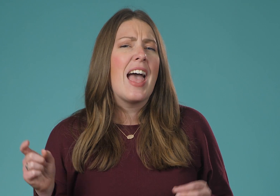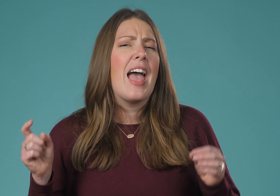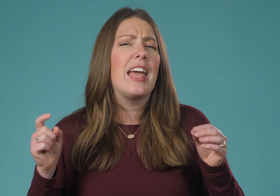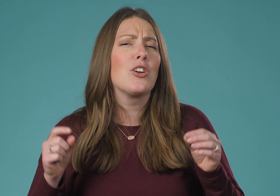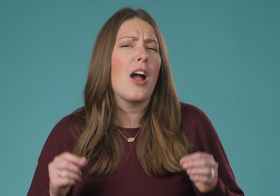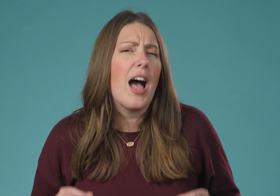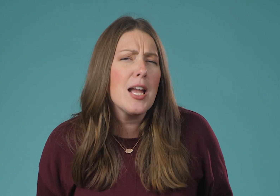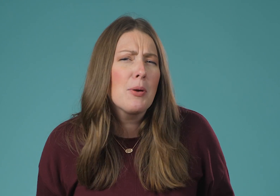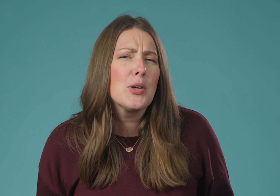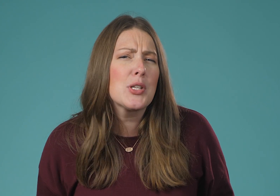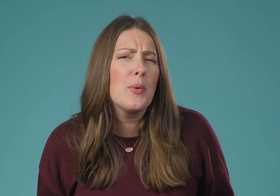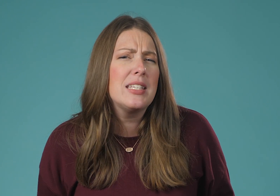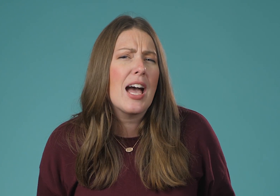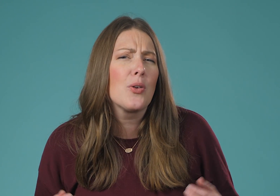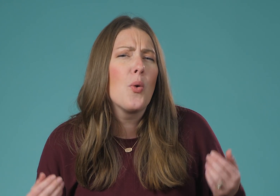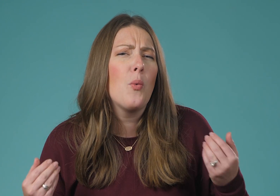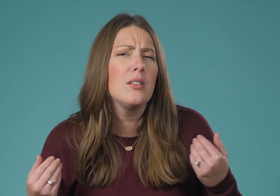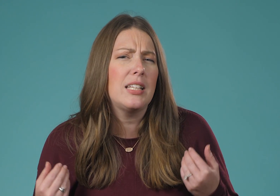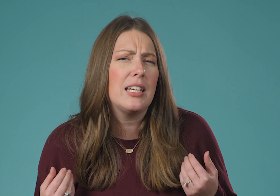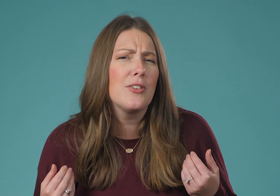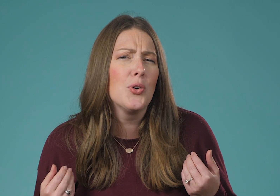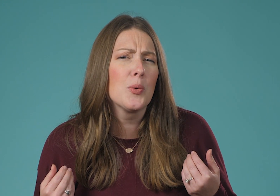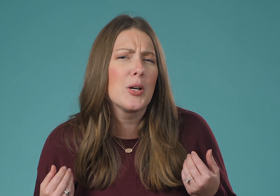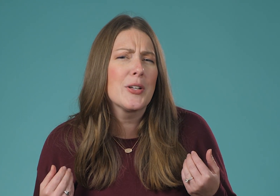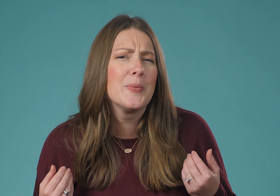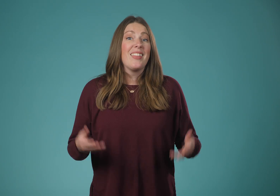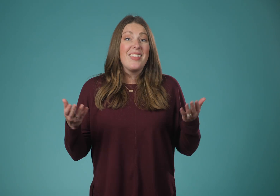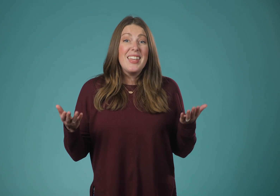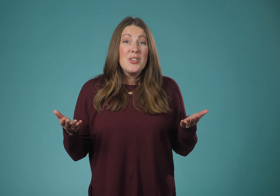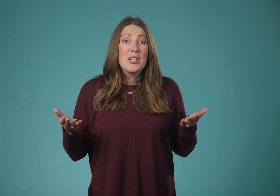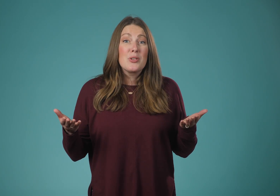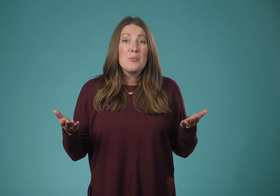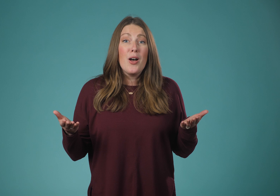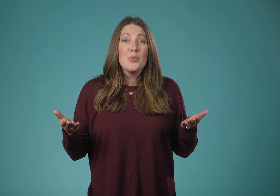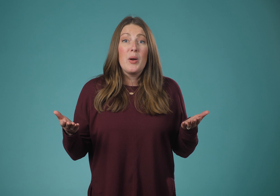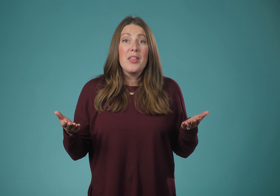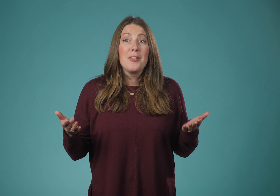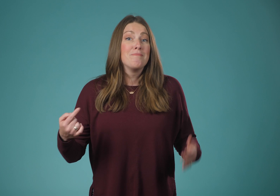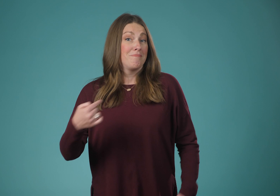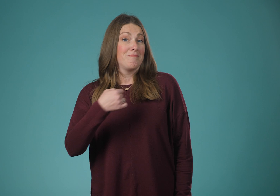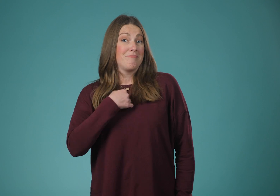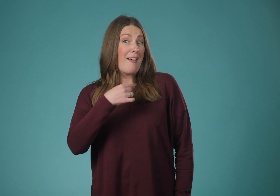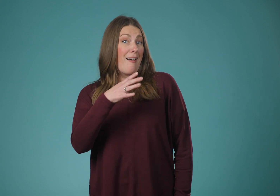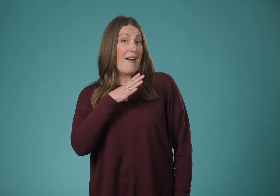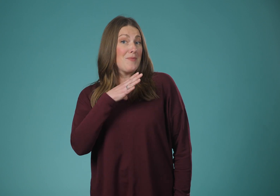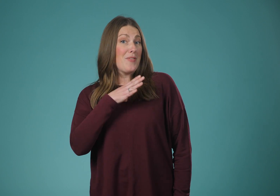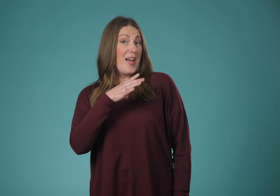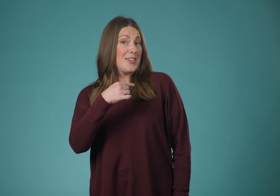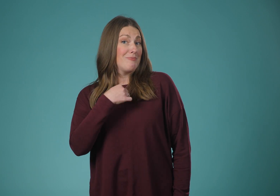and your eyebrows going down, while leaning forward, then you can respond with I'm fine.